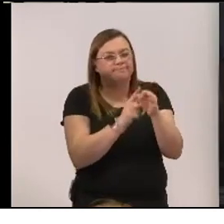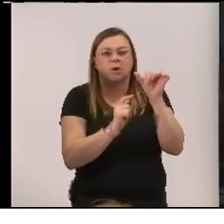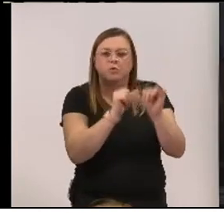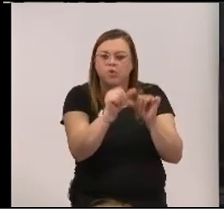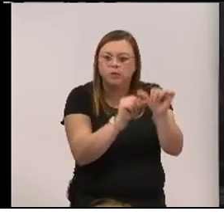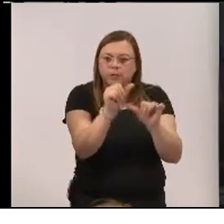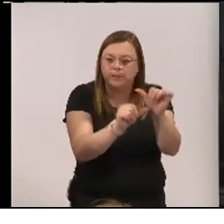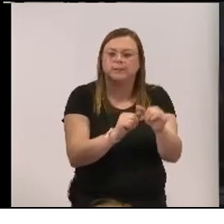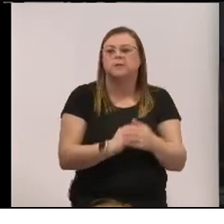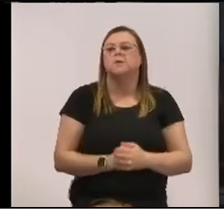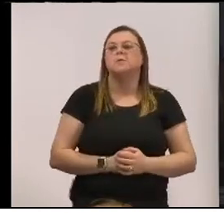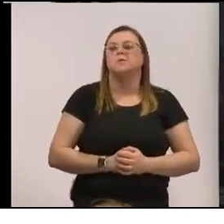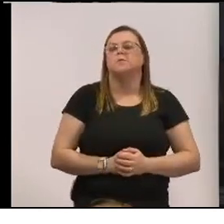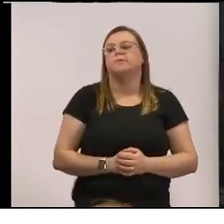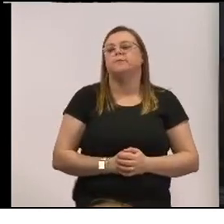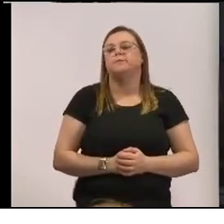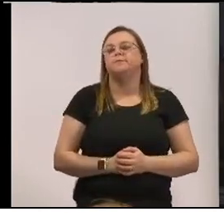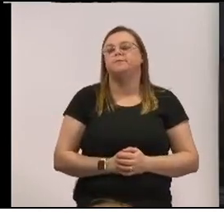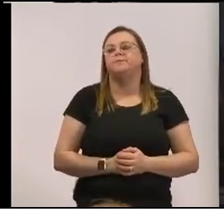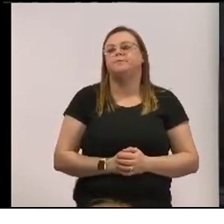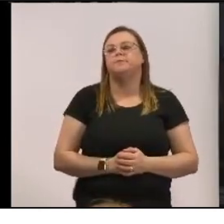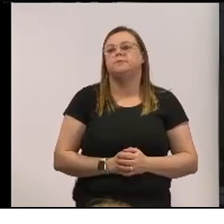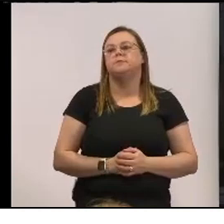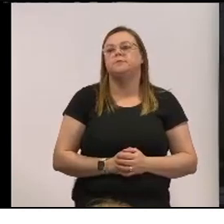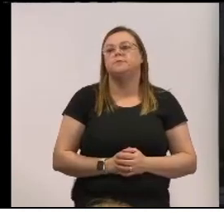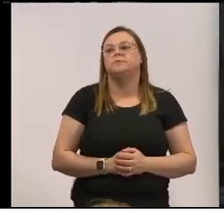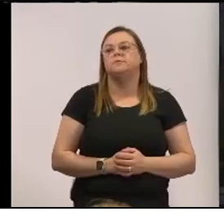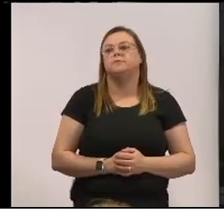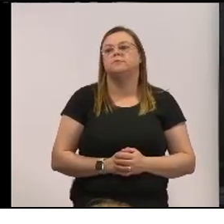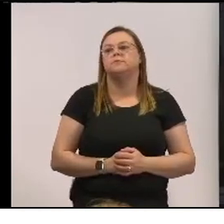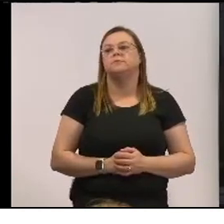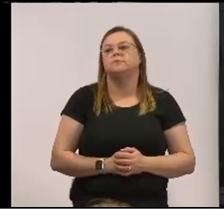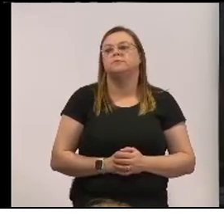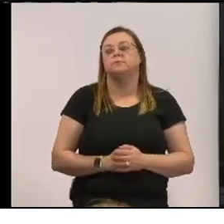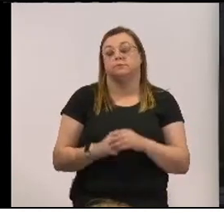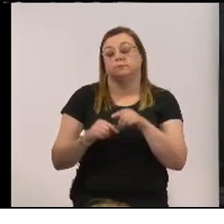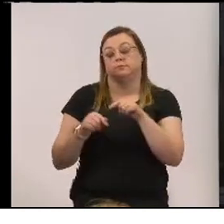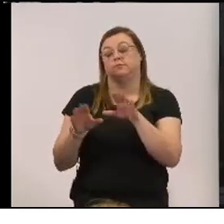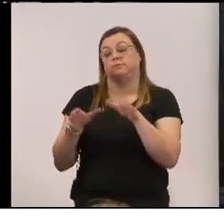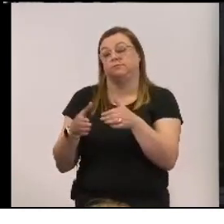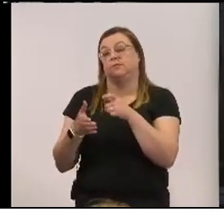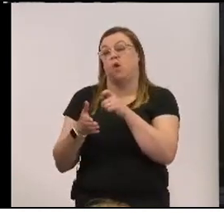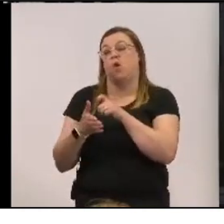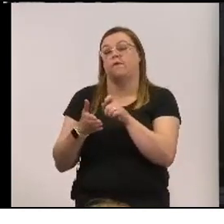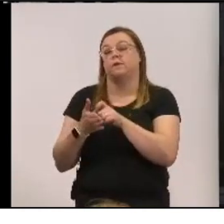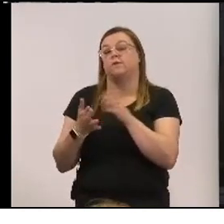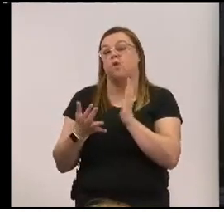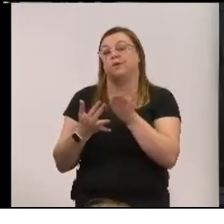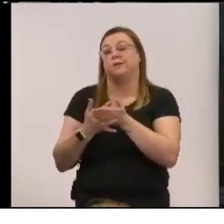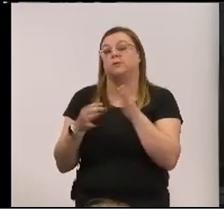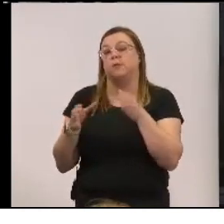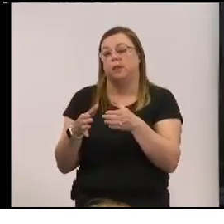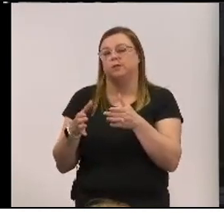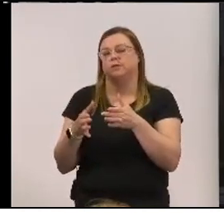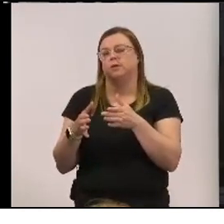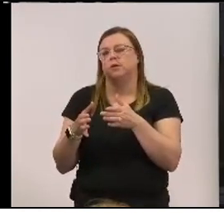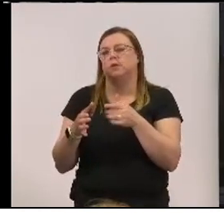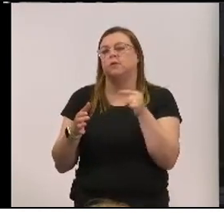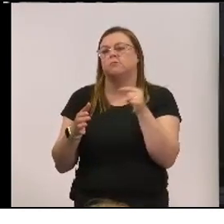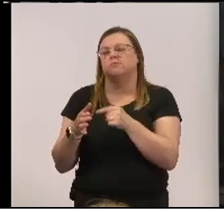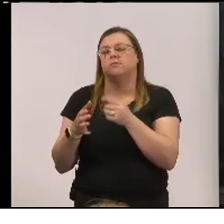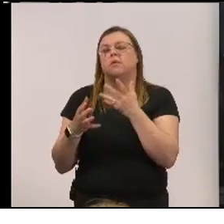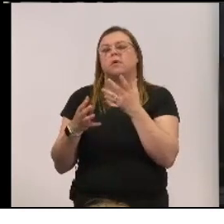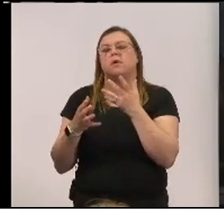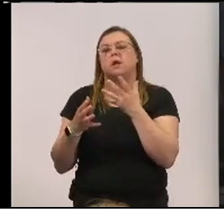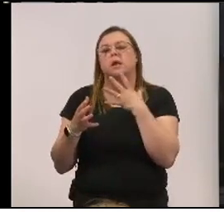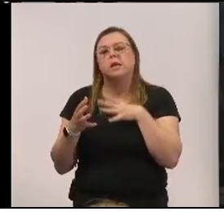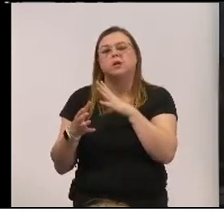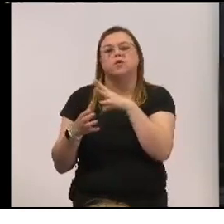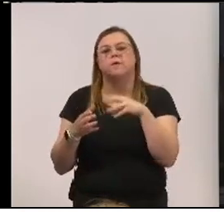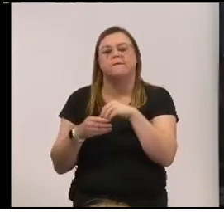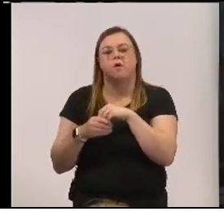And besides this office for accessibility promotion, we also need to involve our teams in